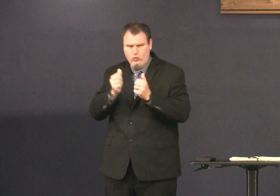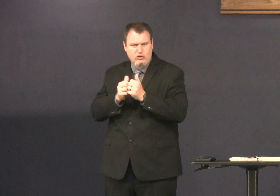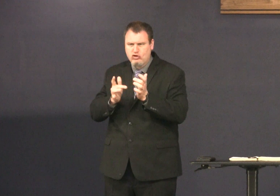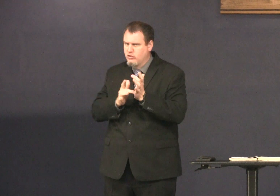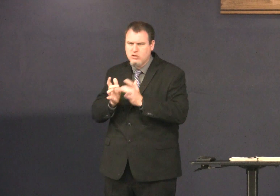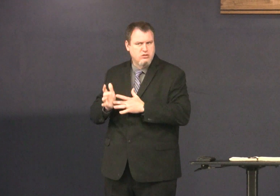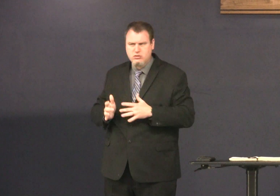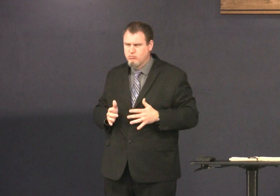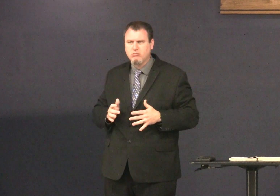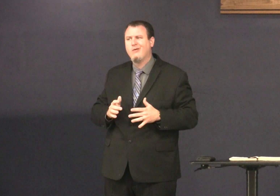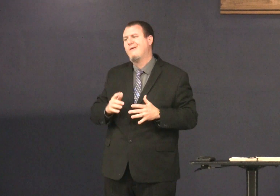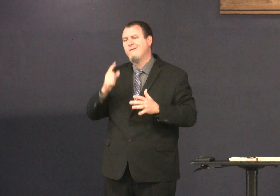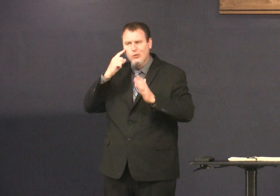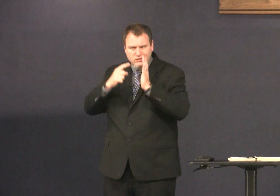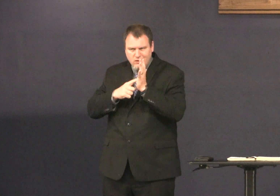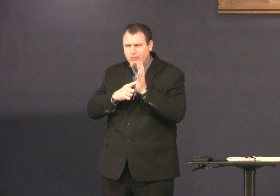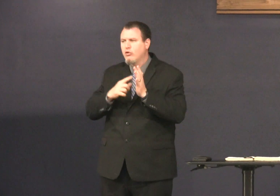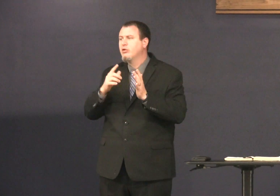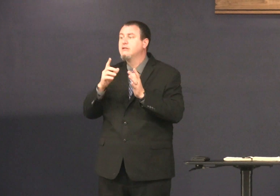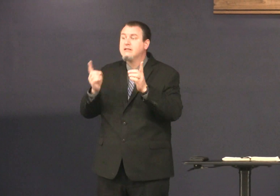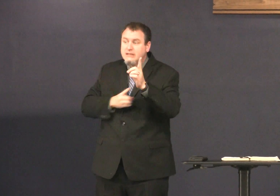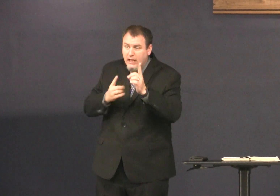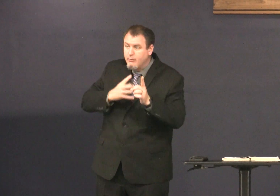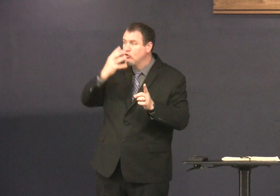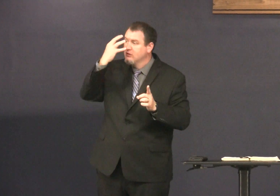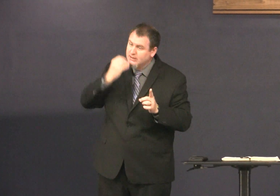give us details about the garden and about Jesus and